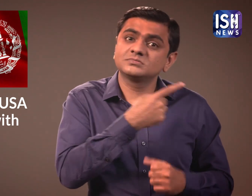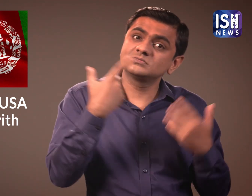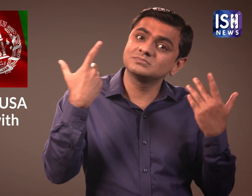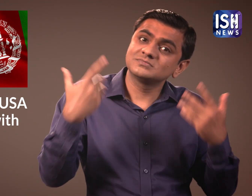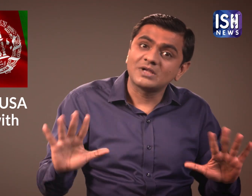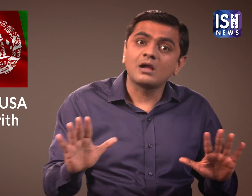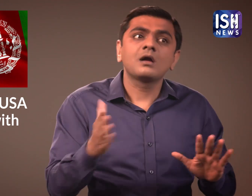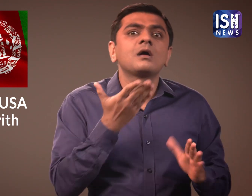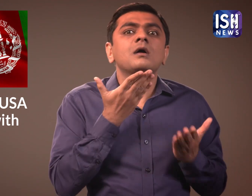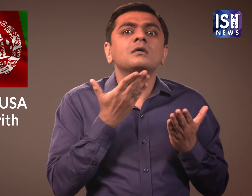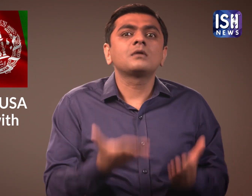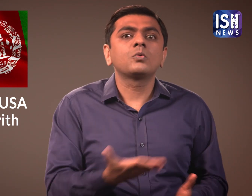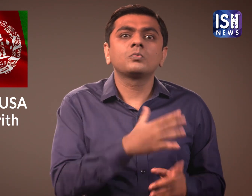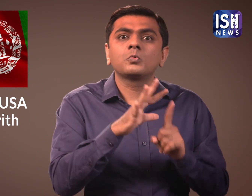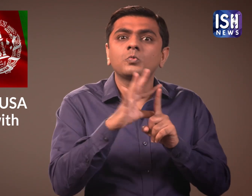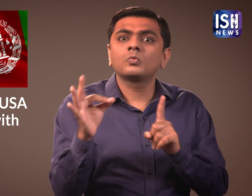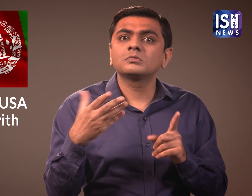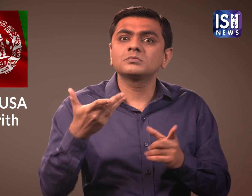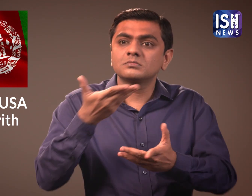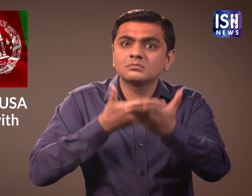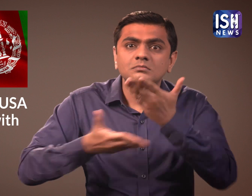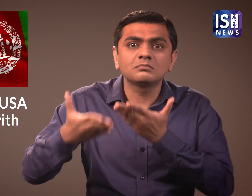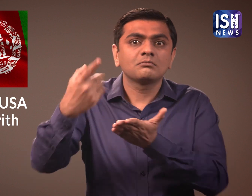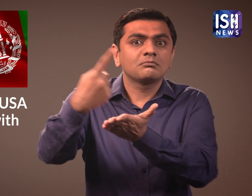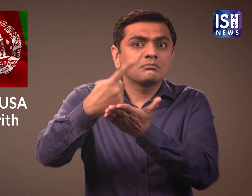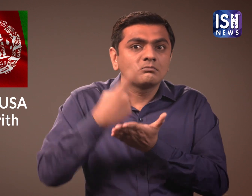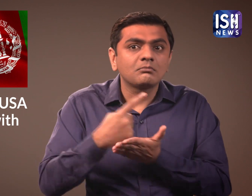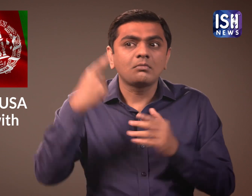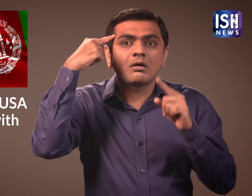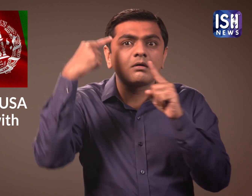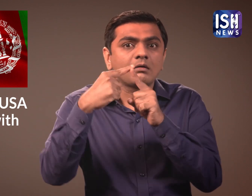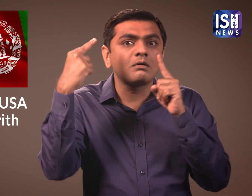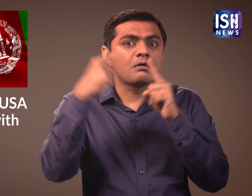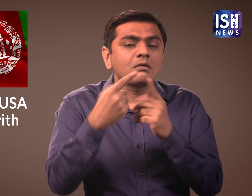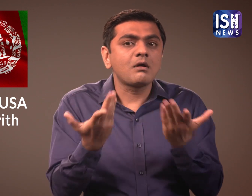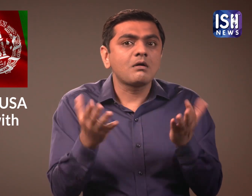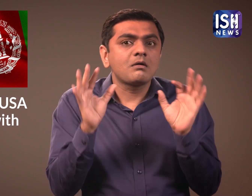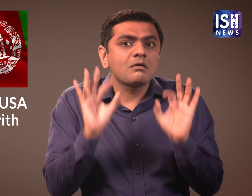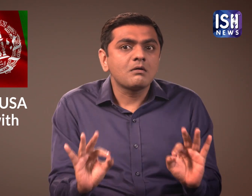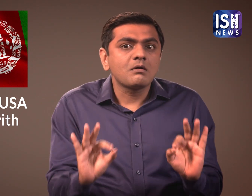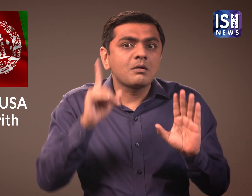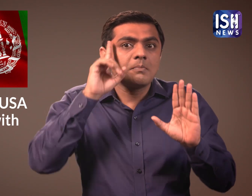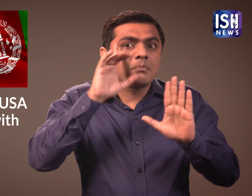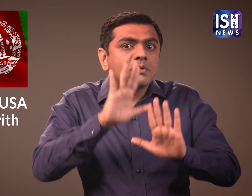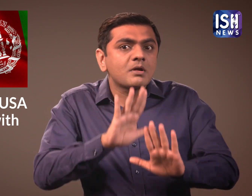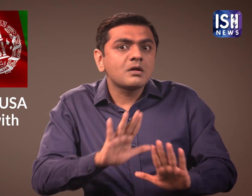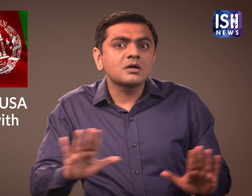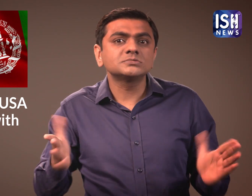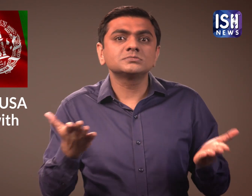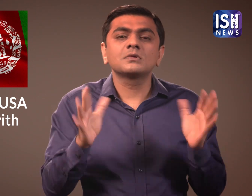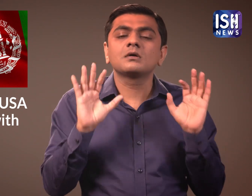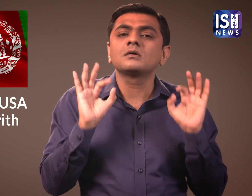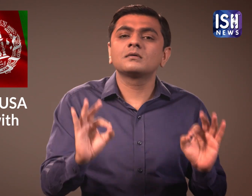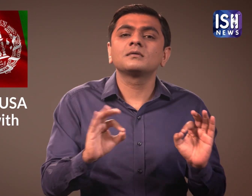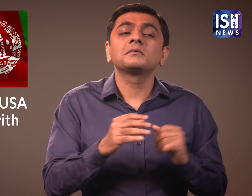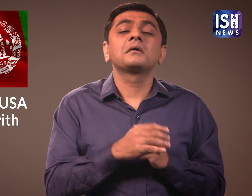Now he has fulfilled his promise by way of the peace agreement.